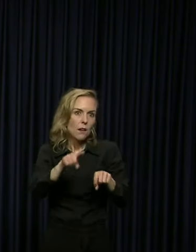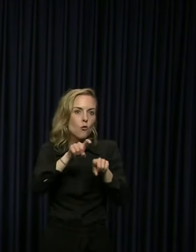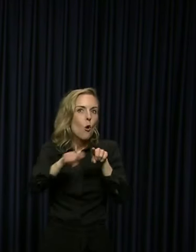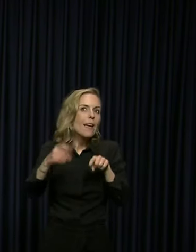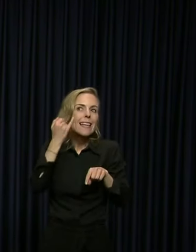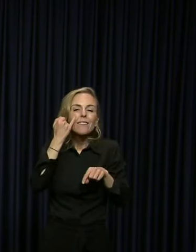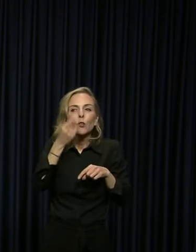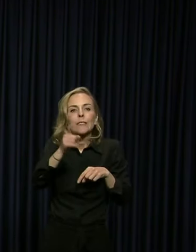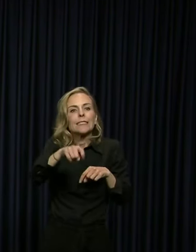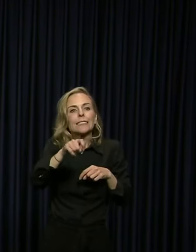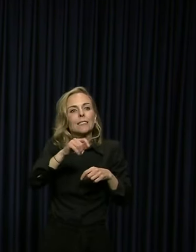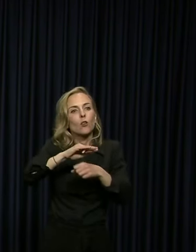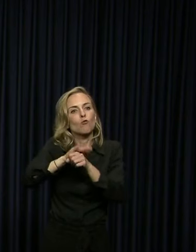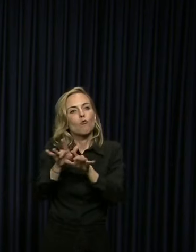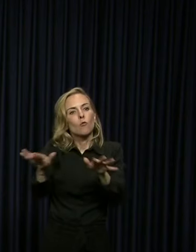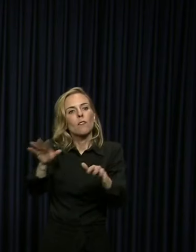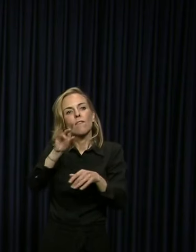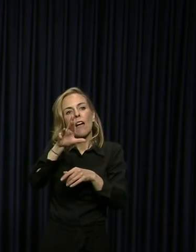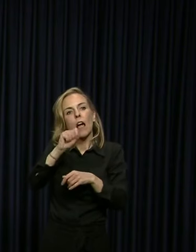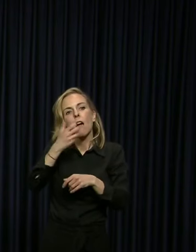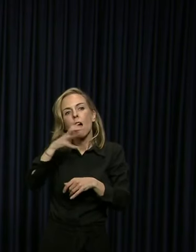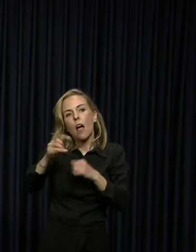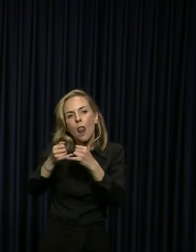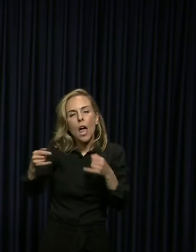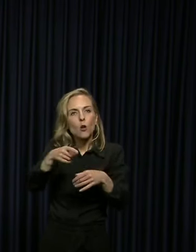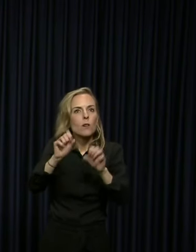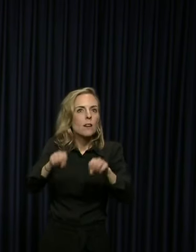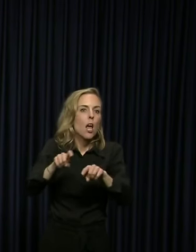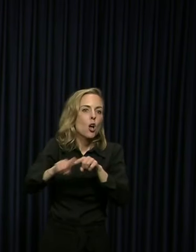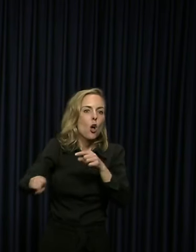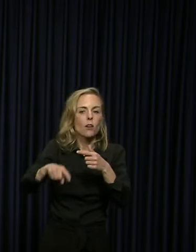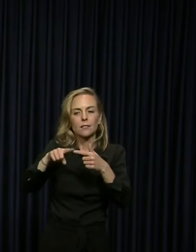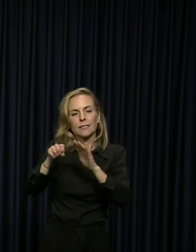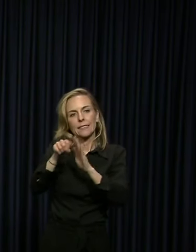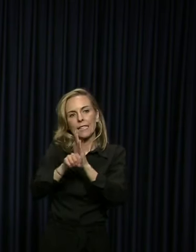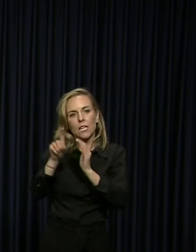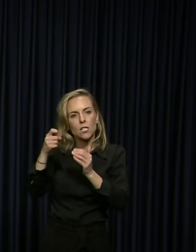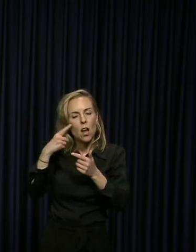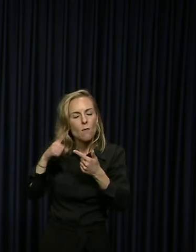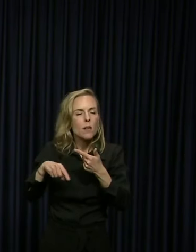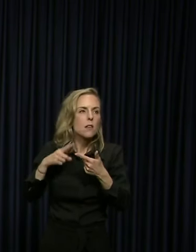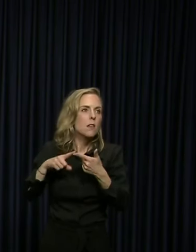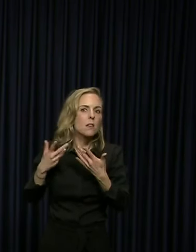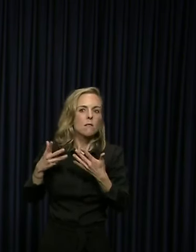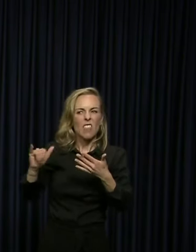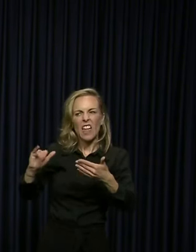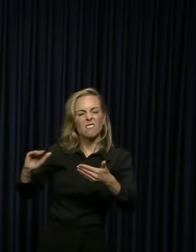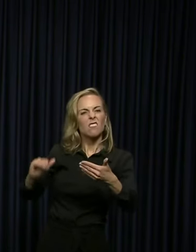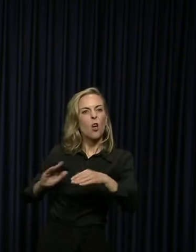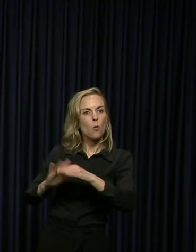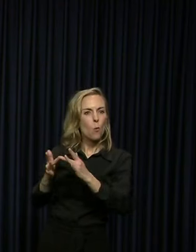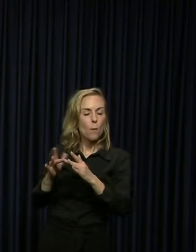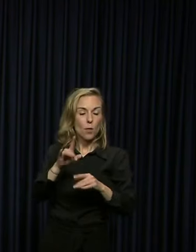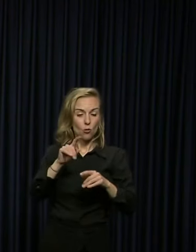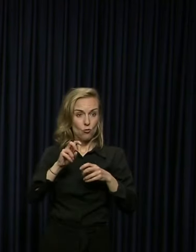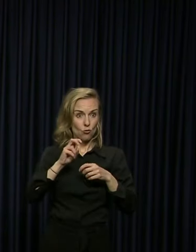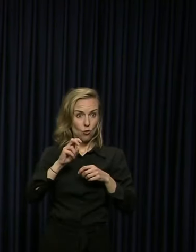SEE IT NOW. AND WE ARE HEARING A LOT OF REPORTS OR CLAIMS THAT, OH,